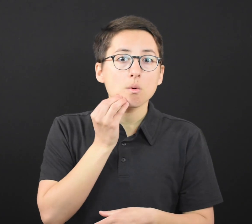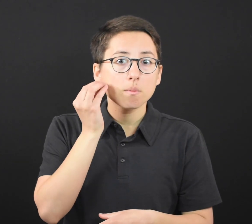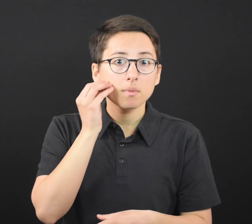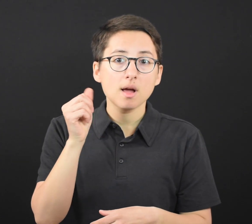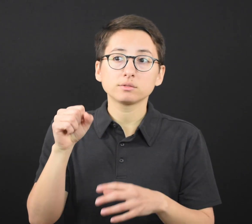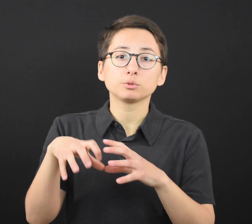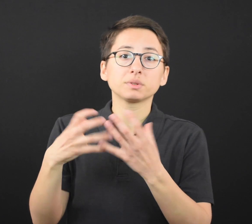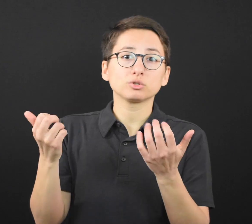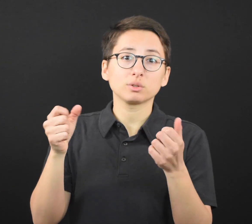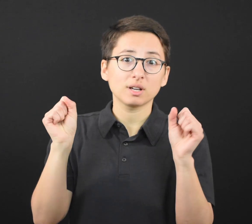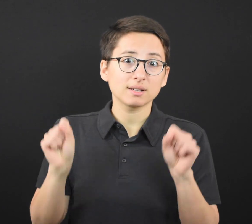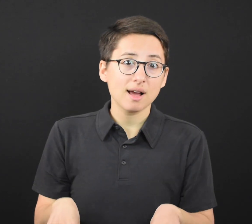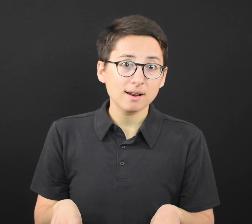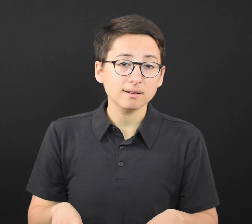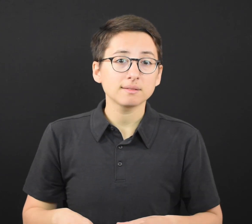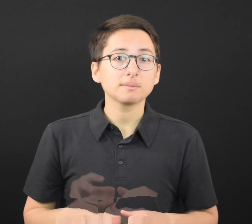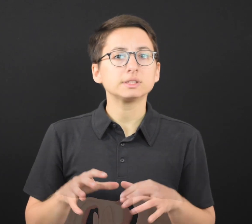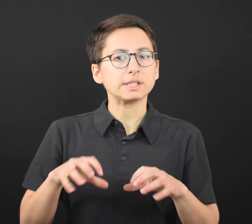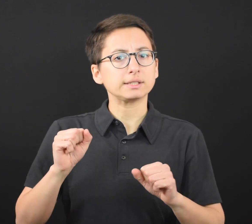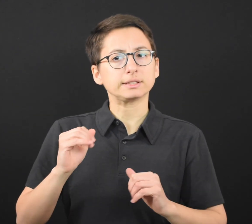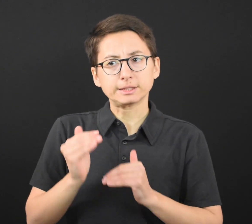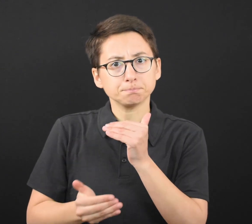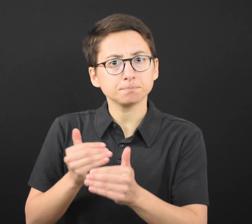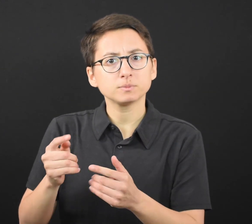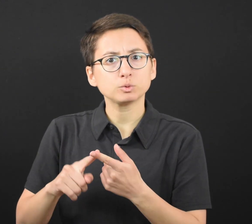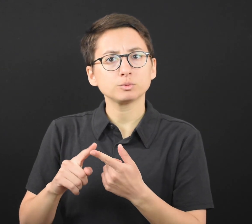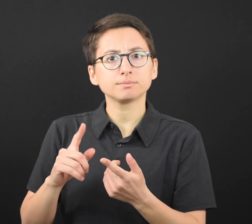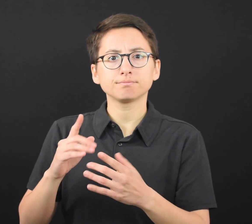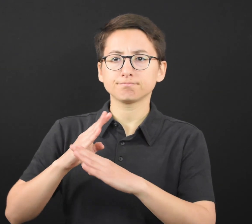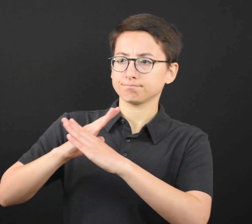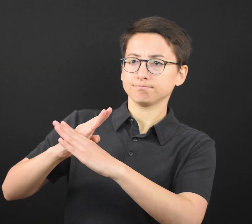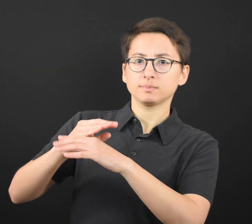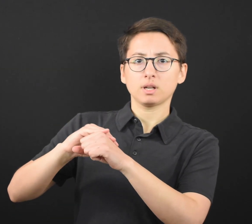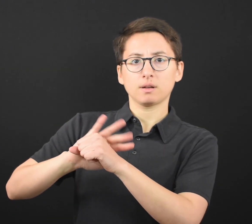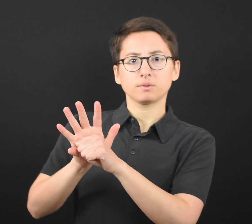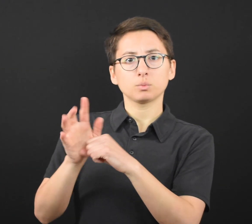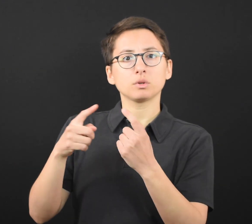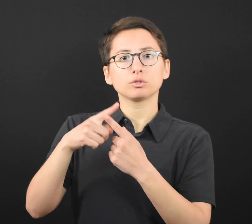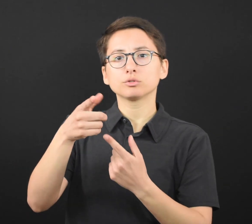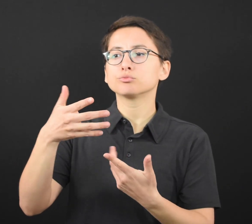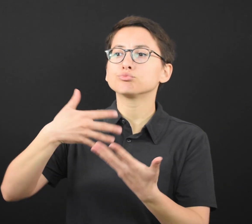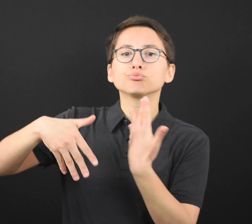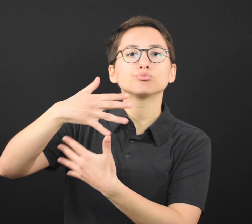within your household, as much as possible. ● Take steps to prevent getting COVID-19